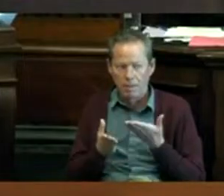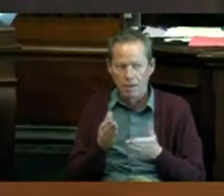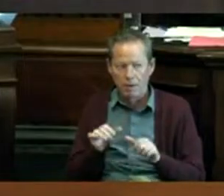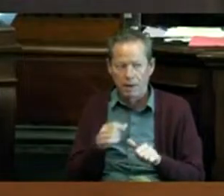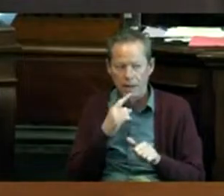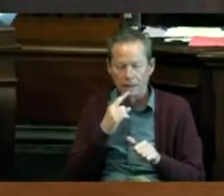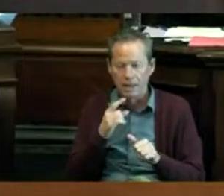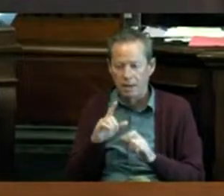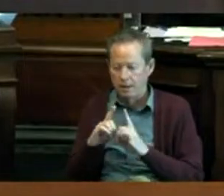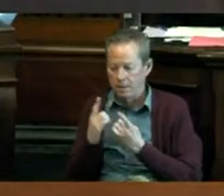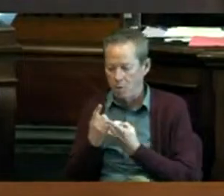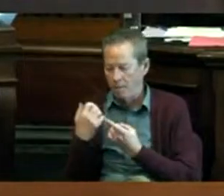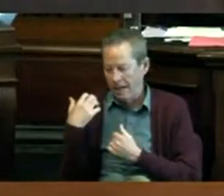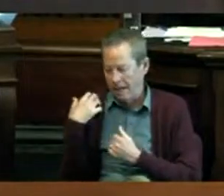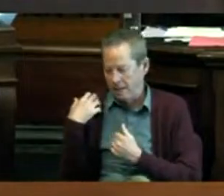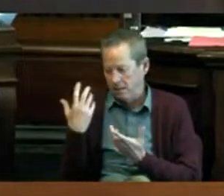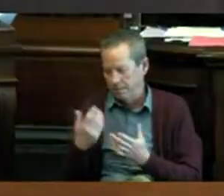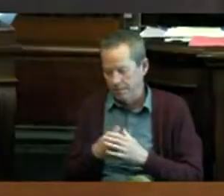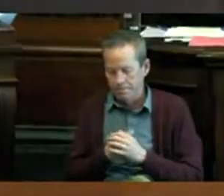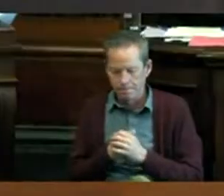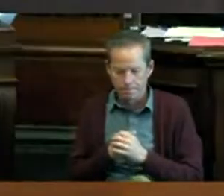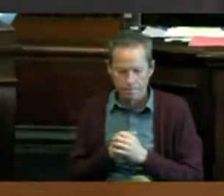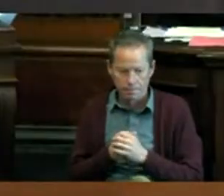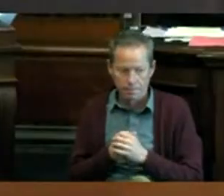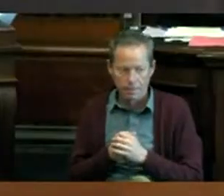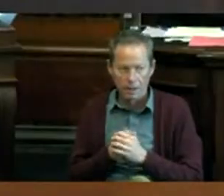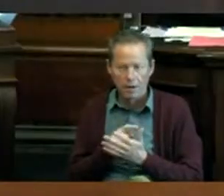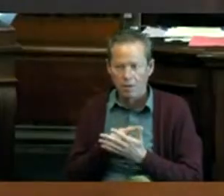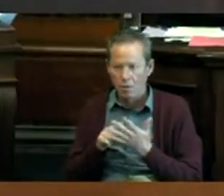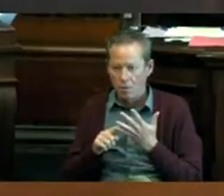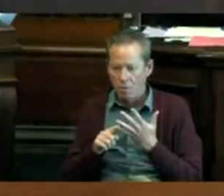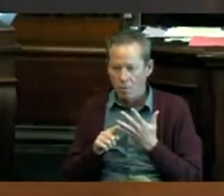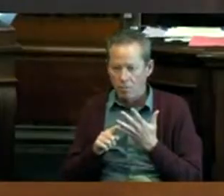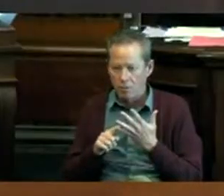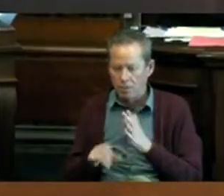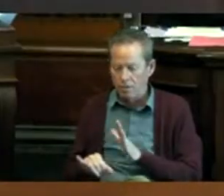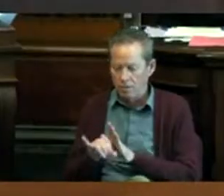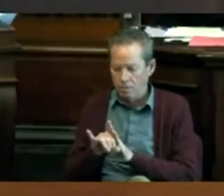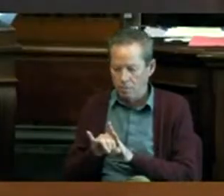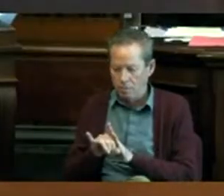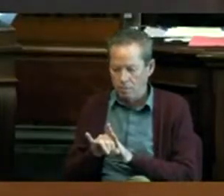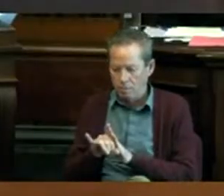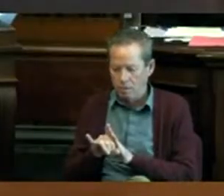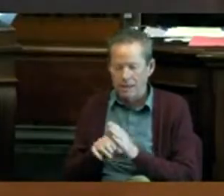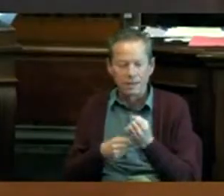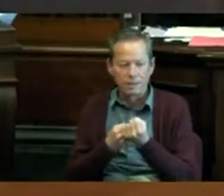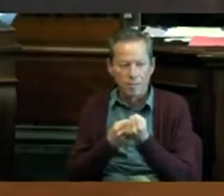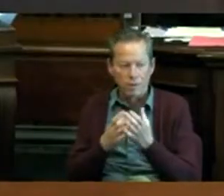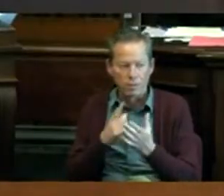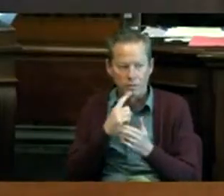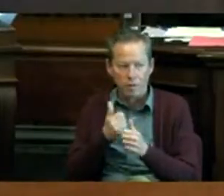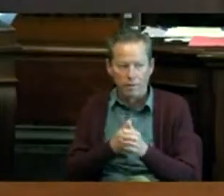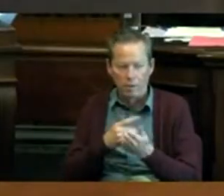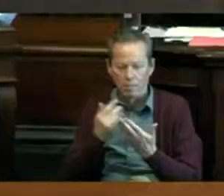the ones to approve the budget. So maybe we can say department